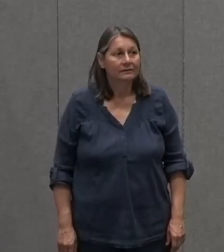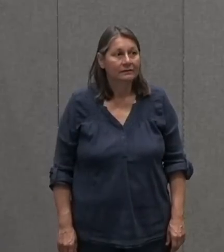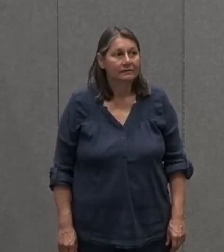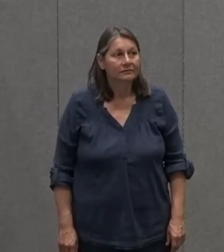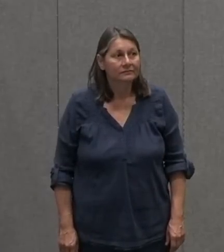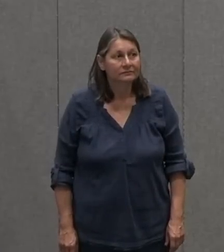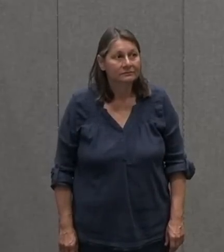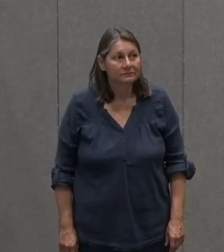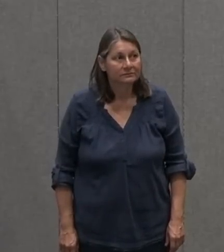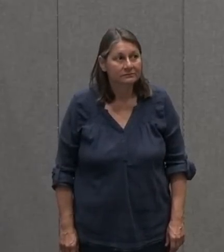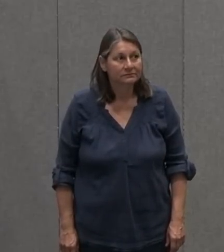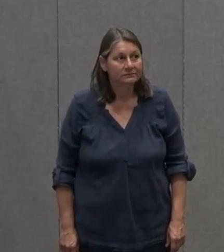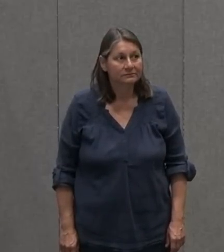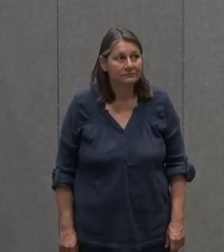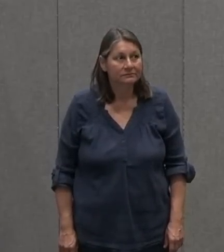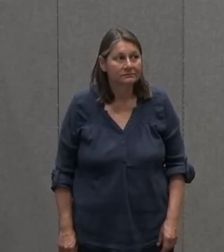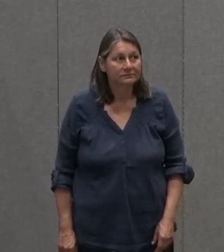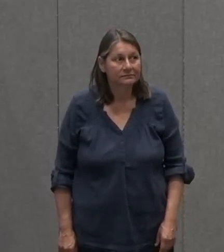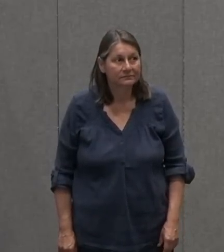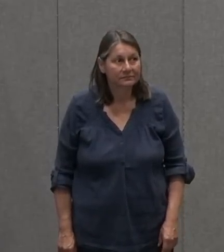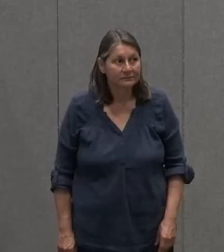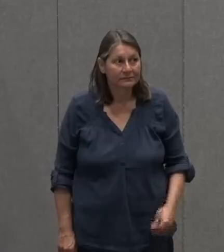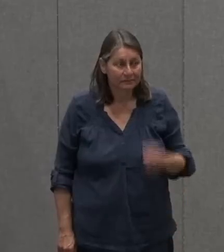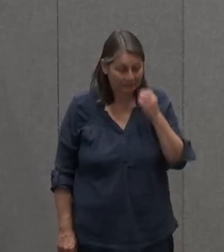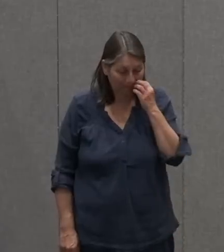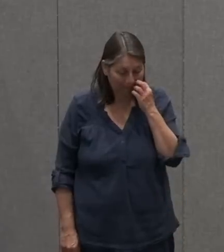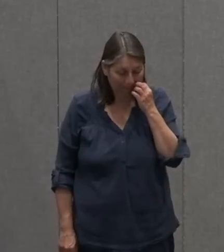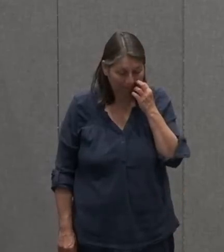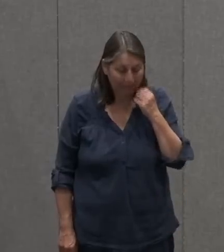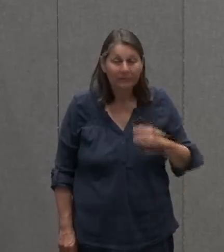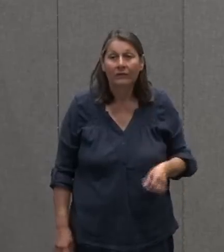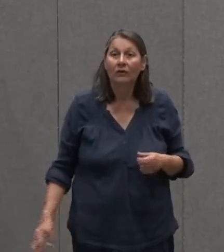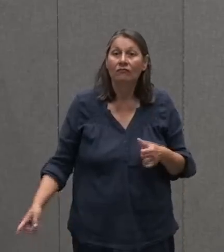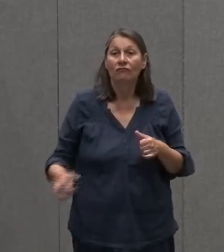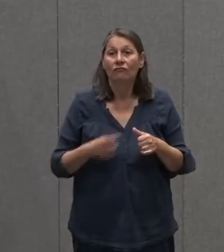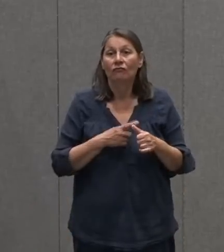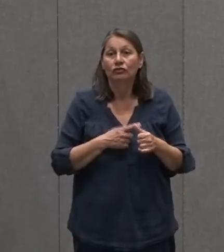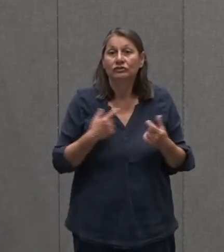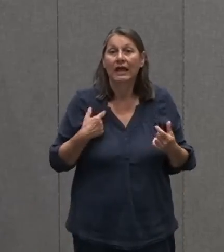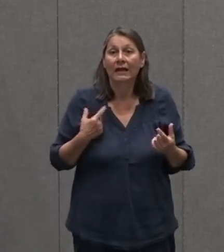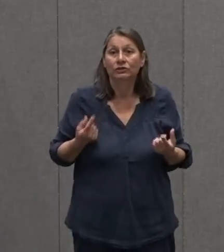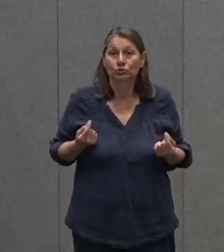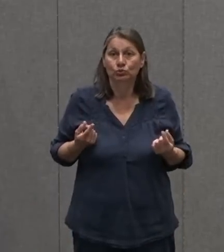And let's, the first thing I always do when I'm working a problem is I go through